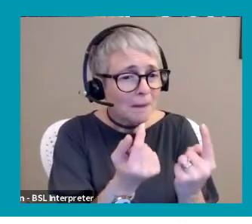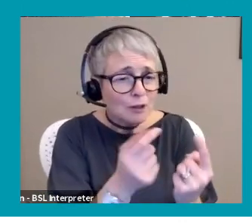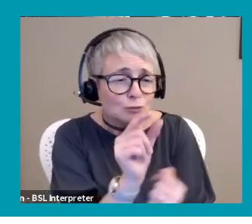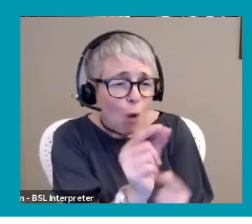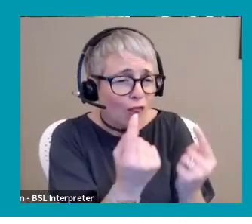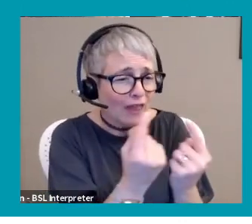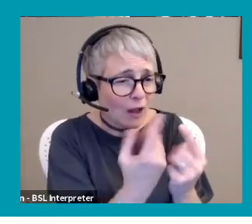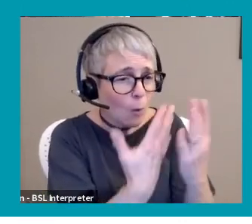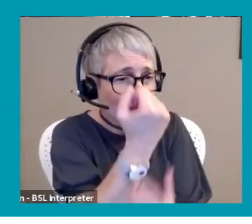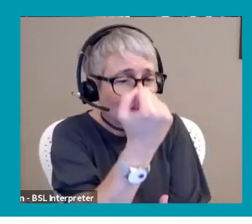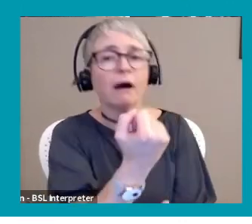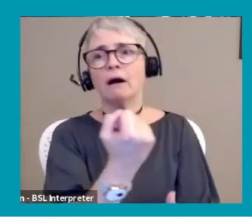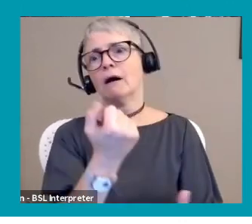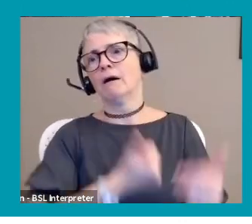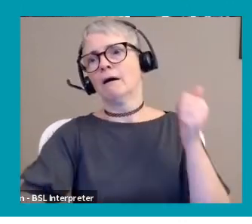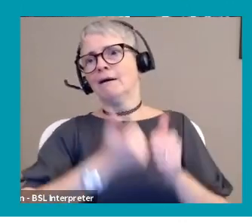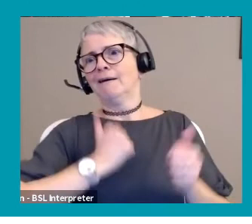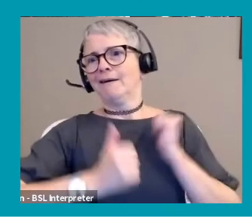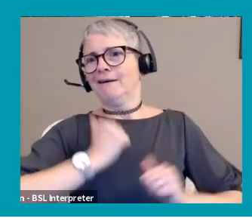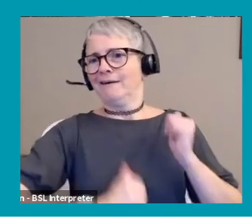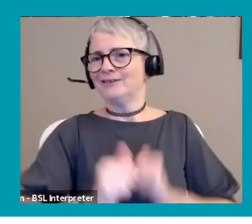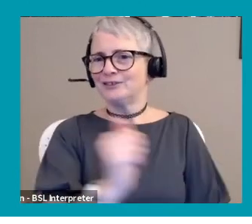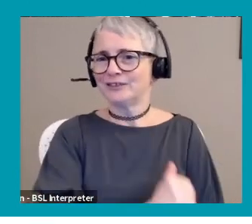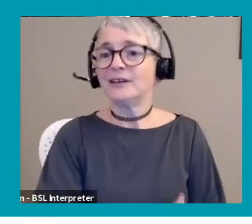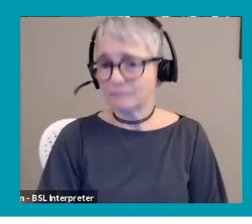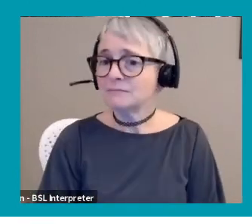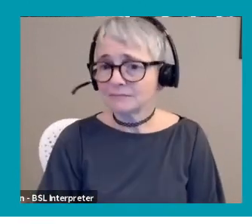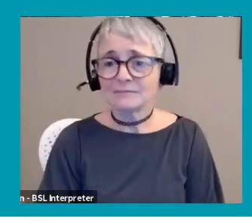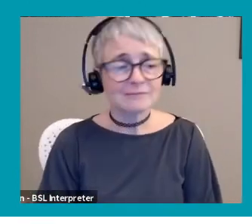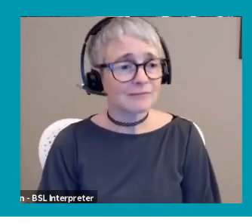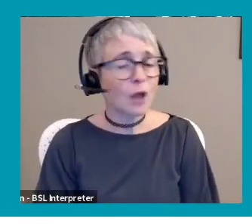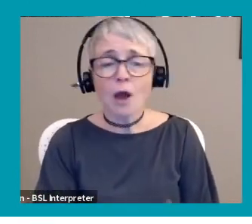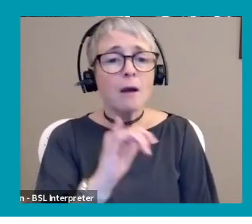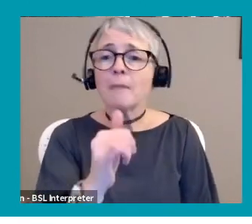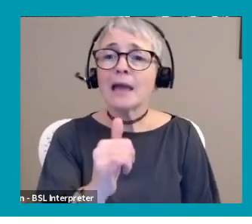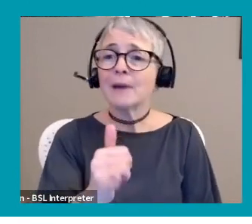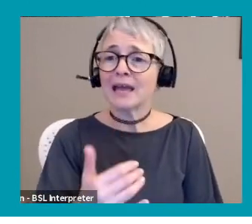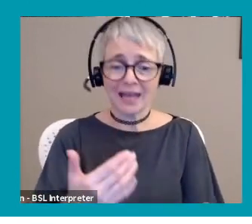A small win might be you waded through an application form and submitted it on time.